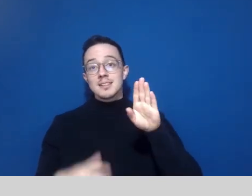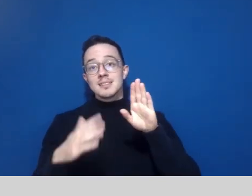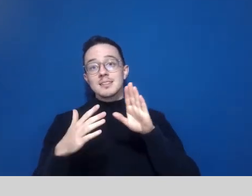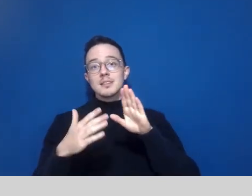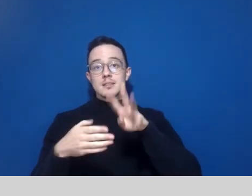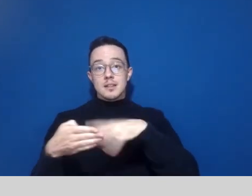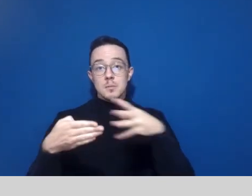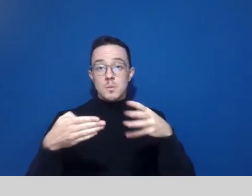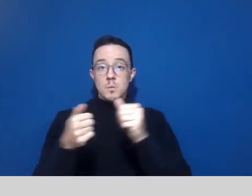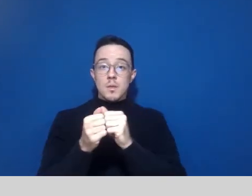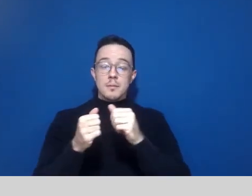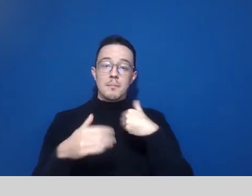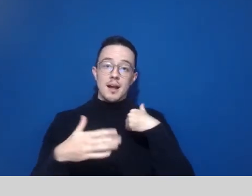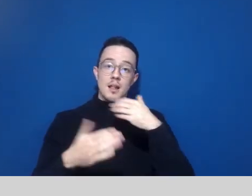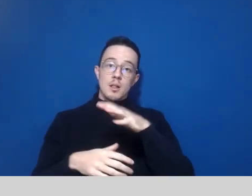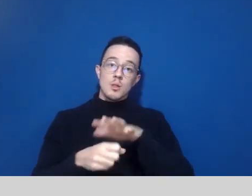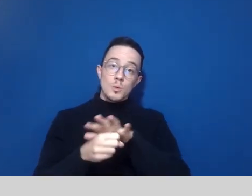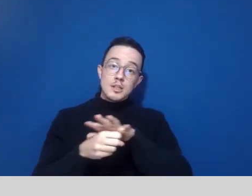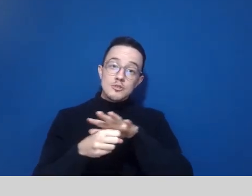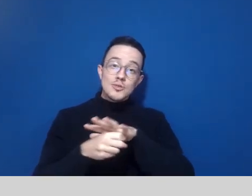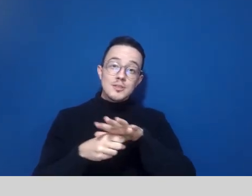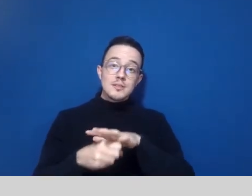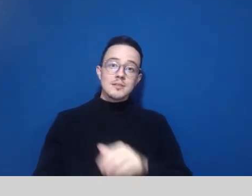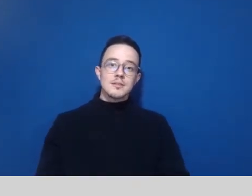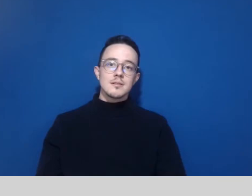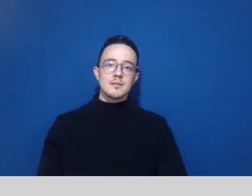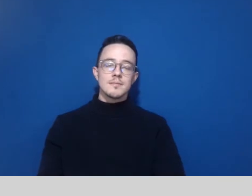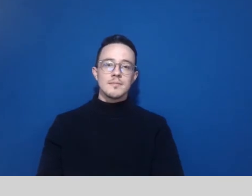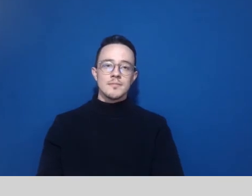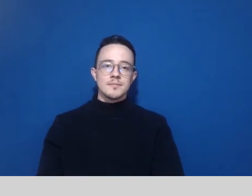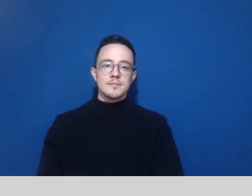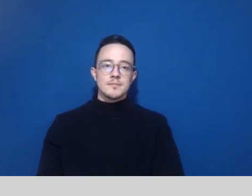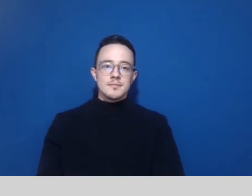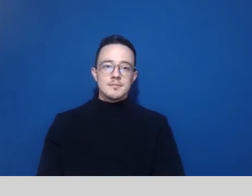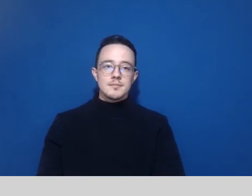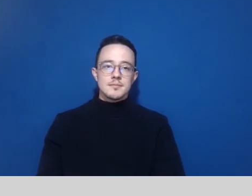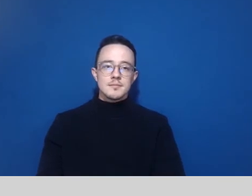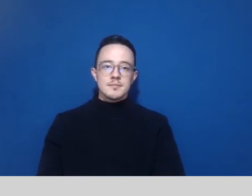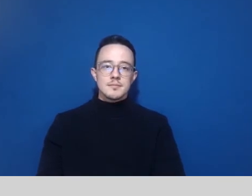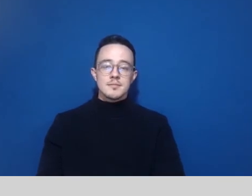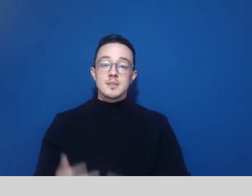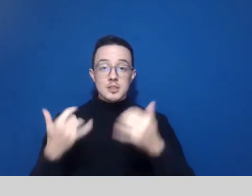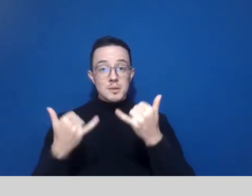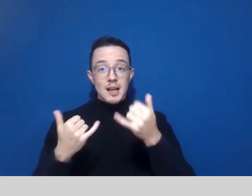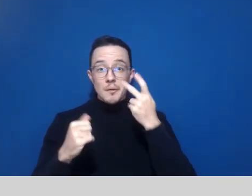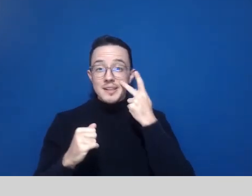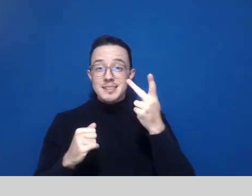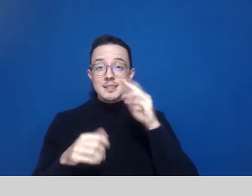with my location tracked route. It's 3,800 points, and I can plot that on a map and see